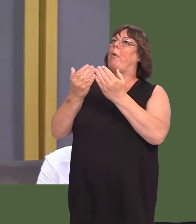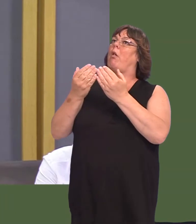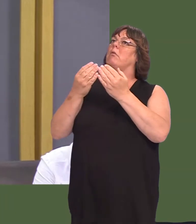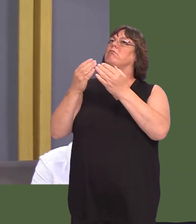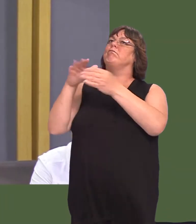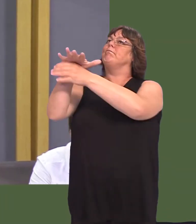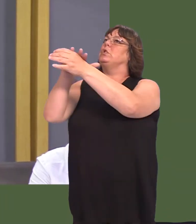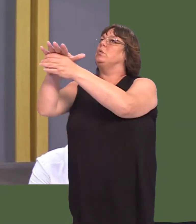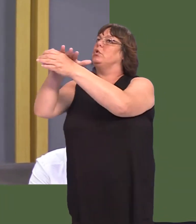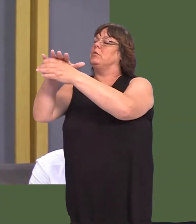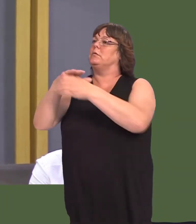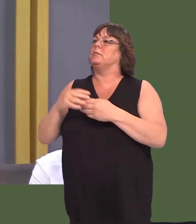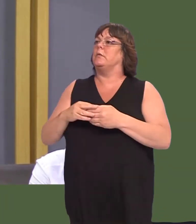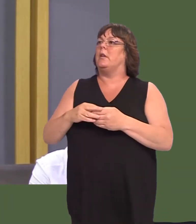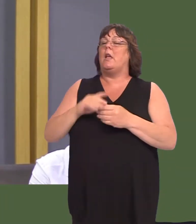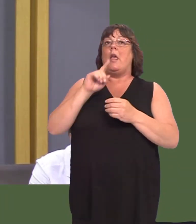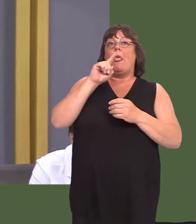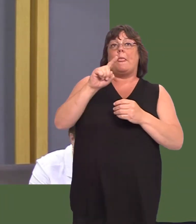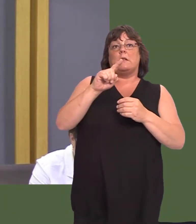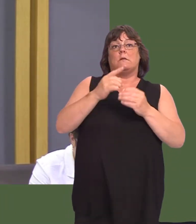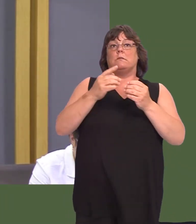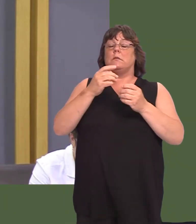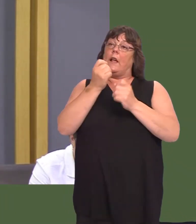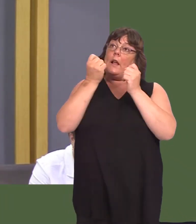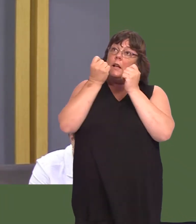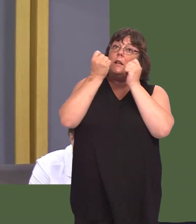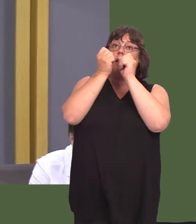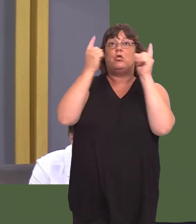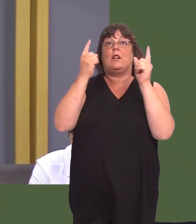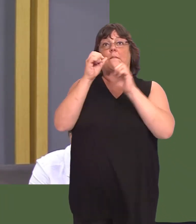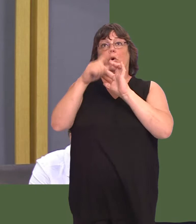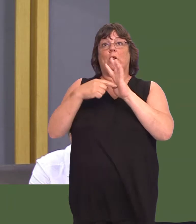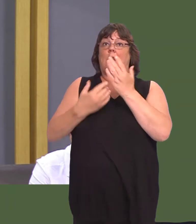The current Innovation Wales strategy does need updating and it does need greater ambition in the face of this.